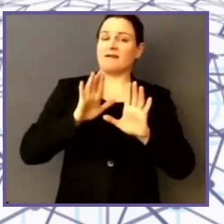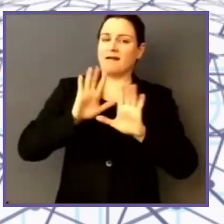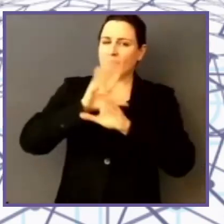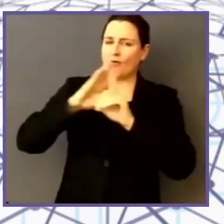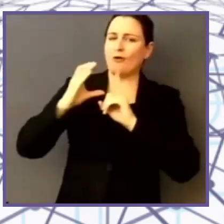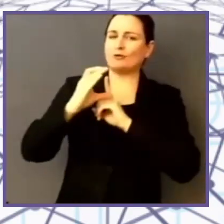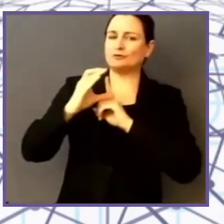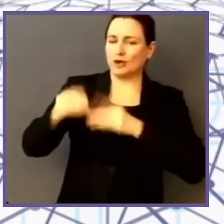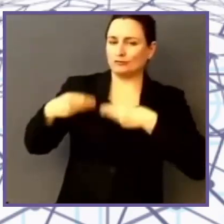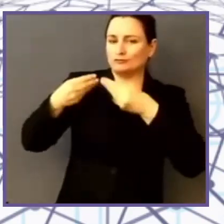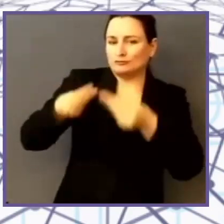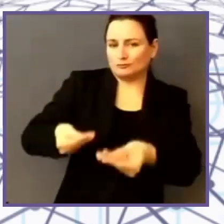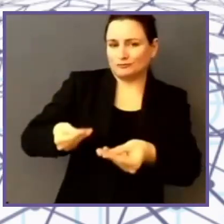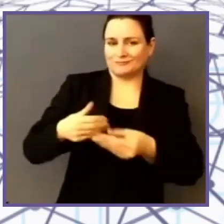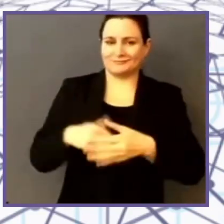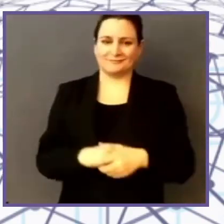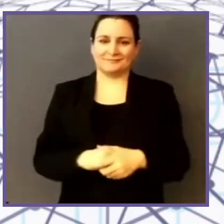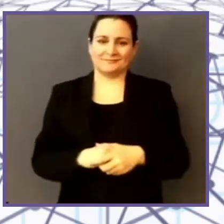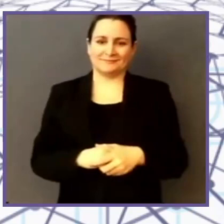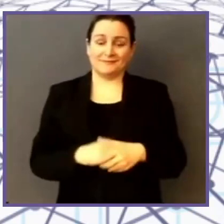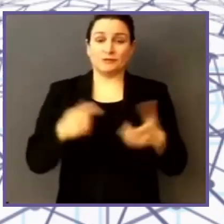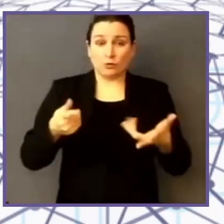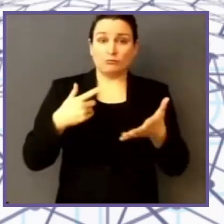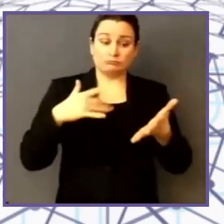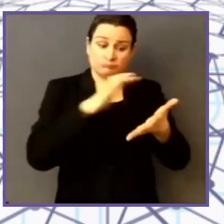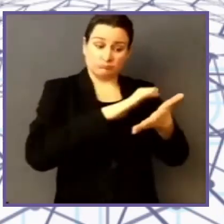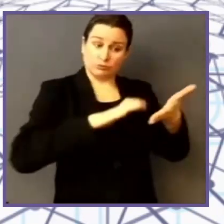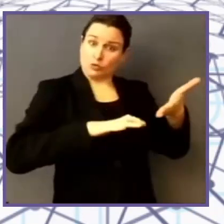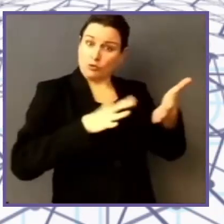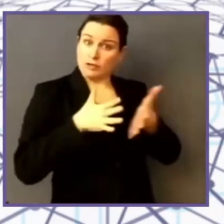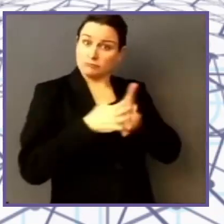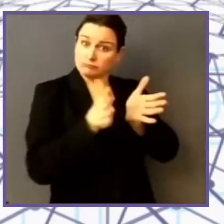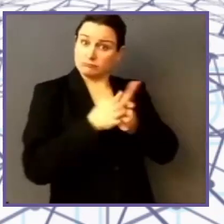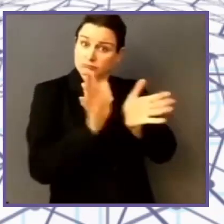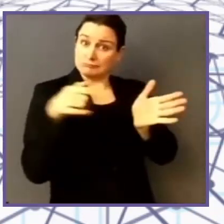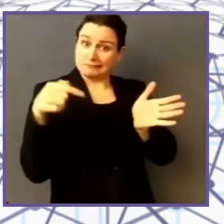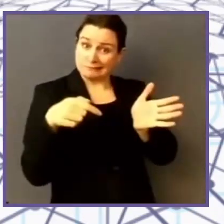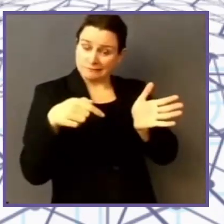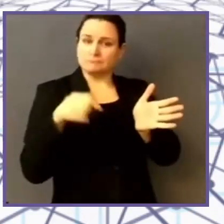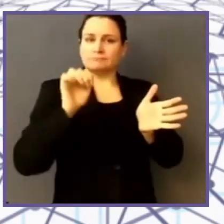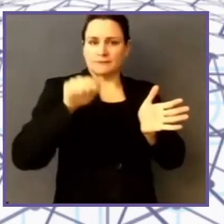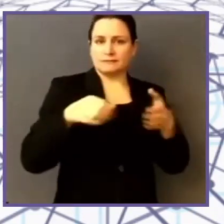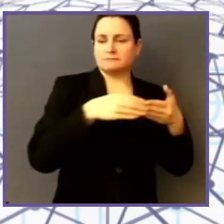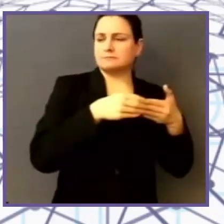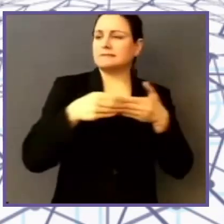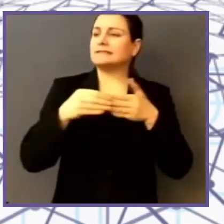access to 80, but also the right to participate ID and lead the design of 18 innovations.